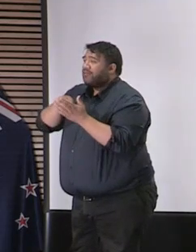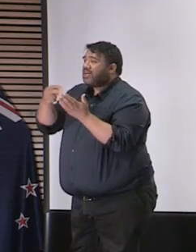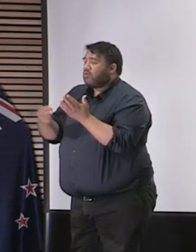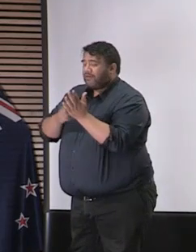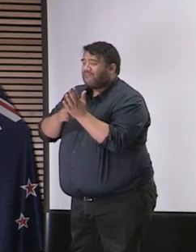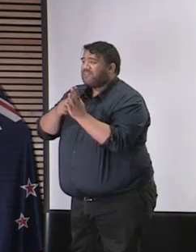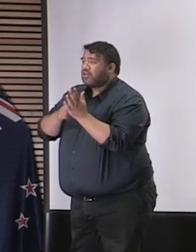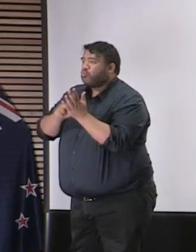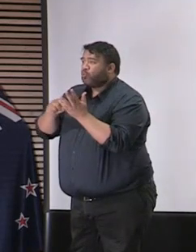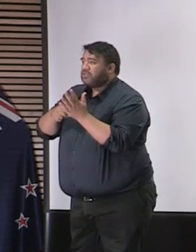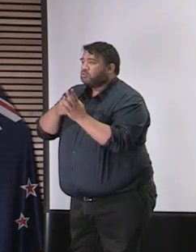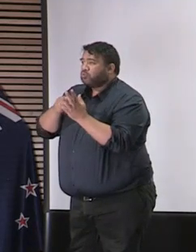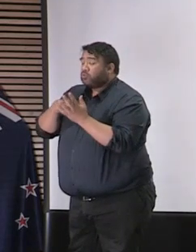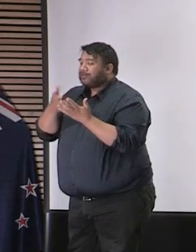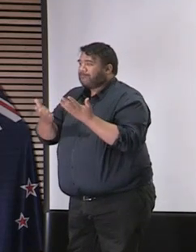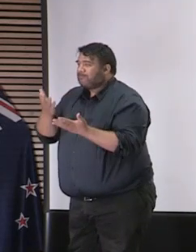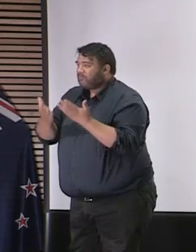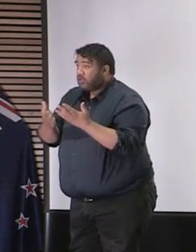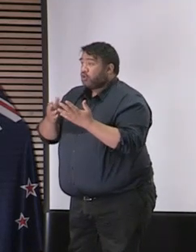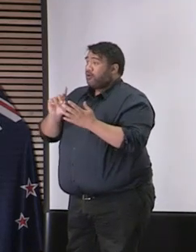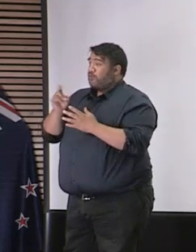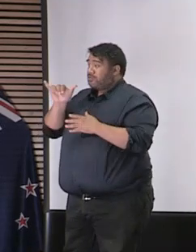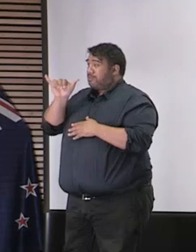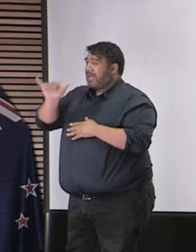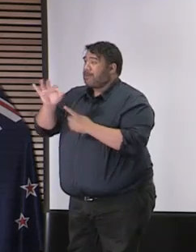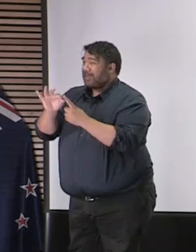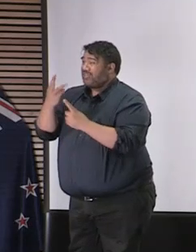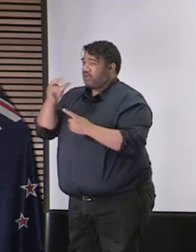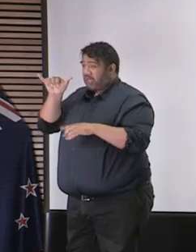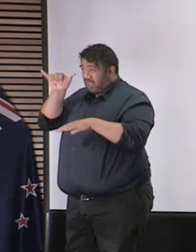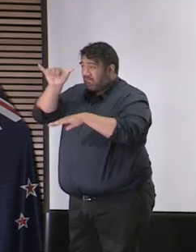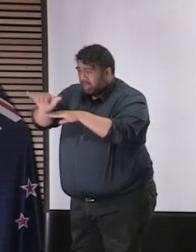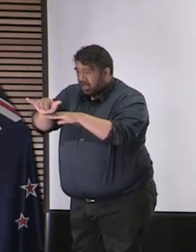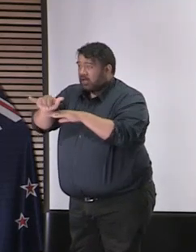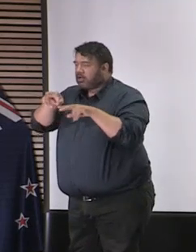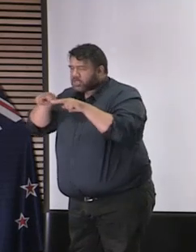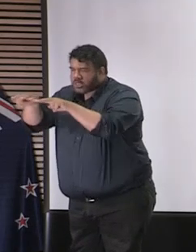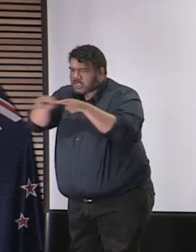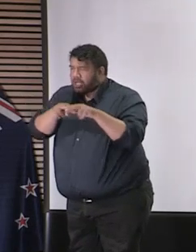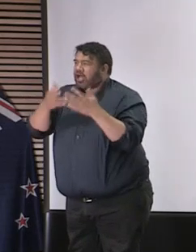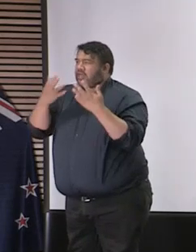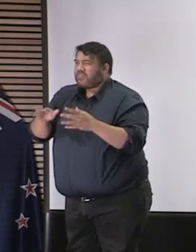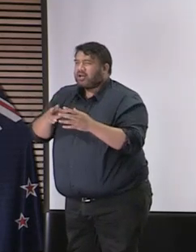PRIME MINISTER JACINDA At the moment there is a focus for those stranded in